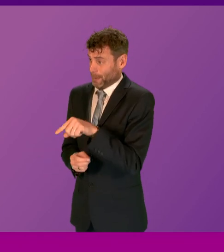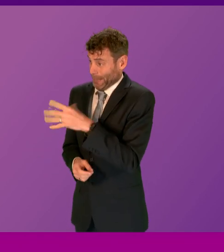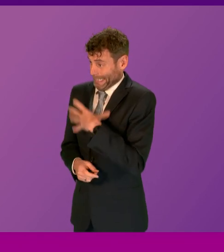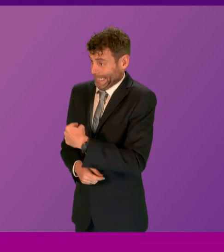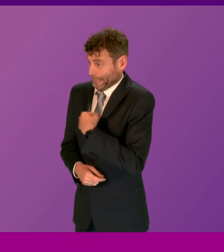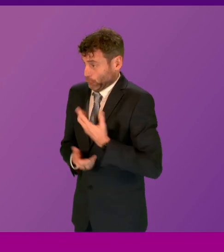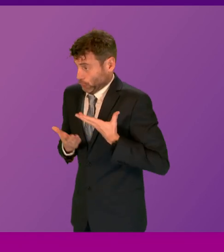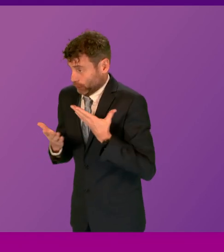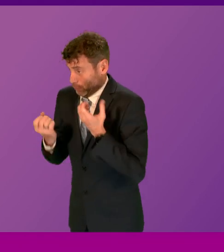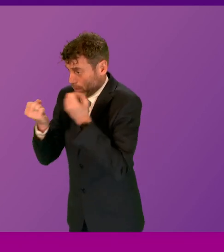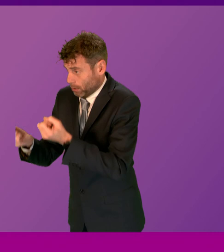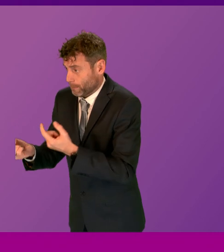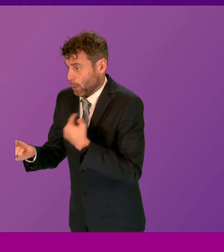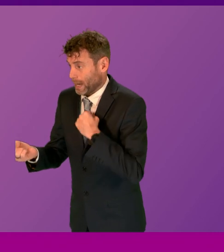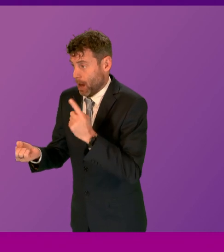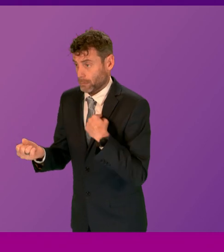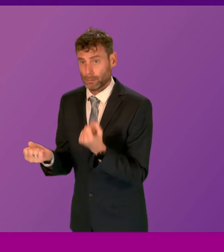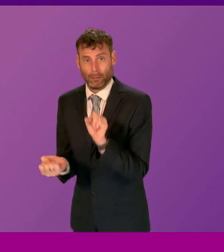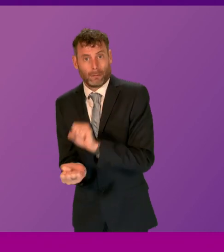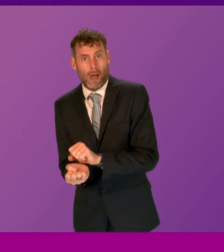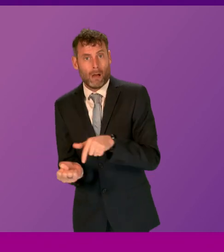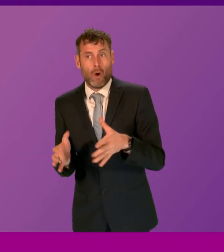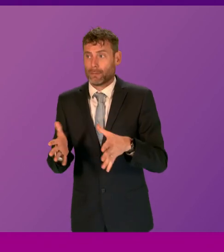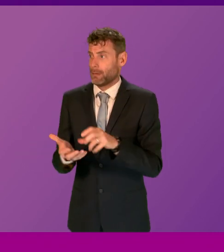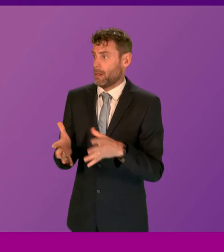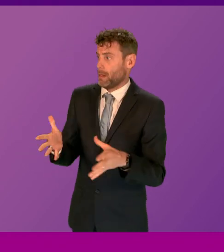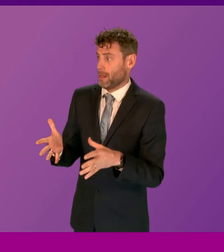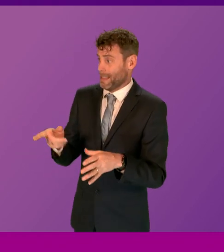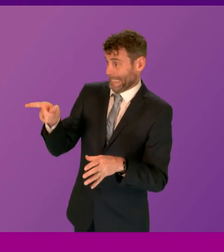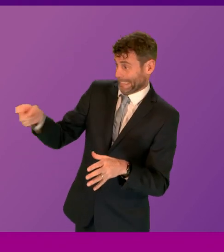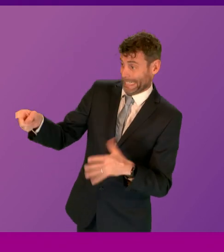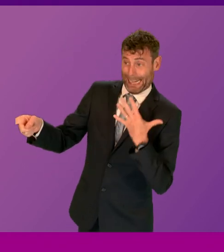because we’re tied up at the hospital and not where they need us to be.”